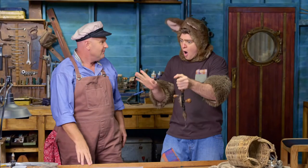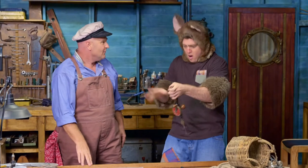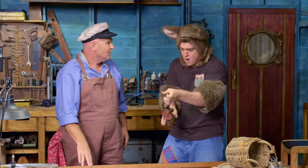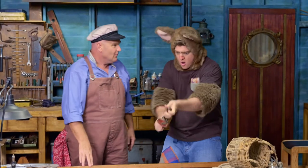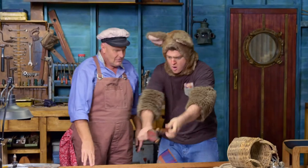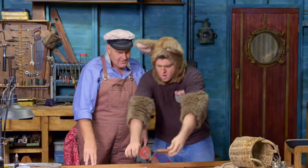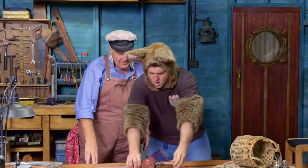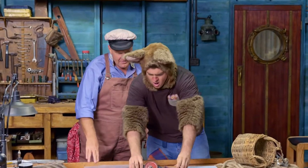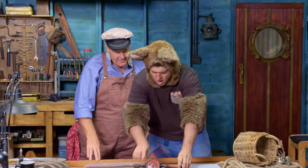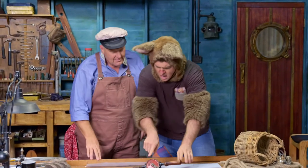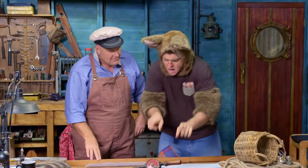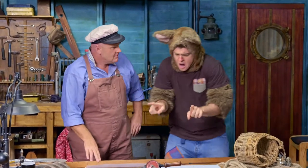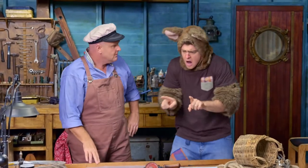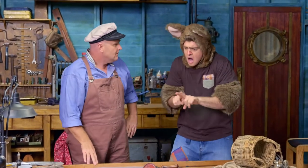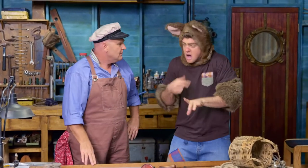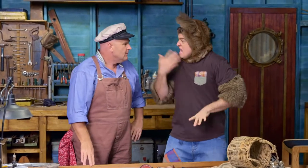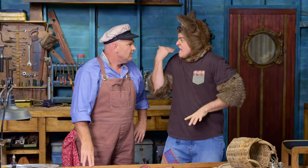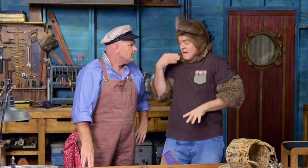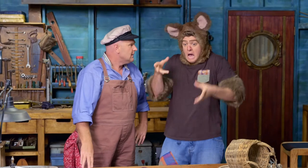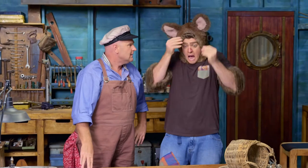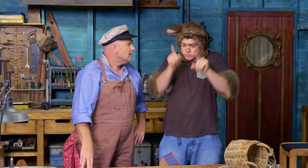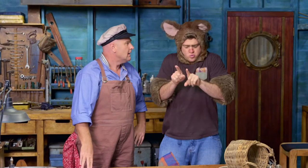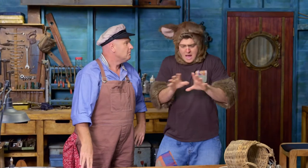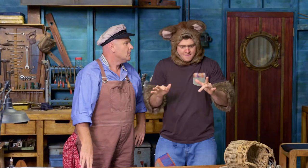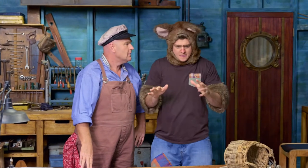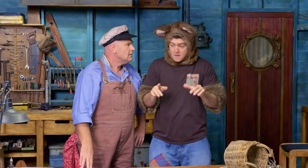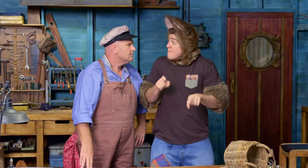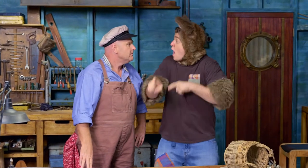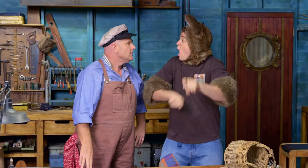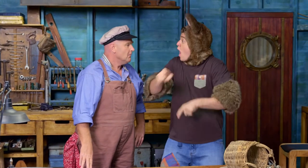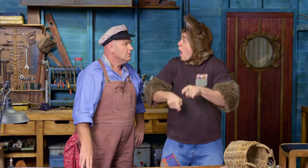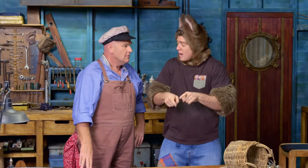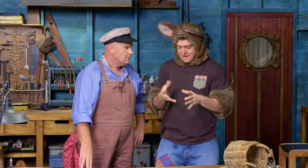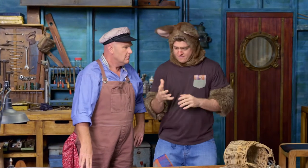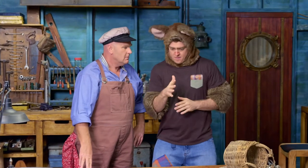Oh, that's great. Oh! I just learned as well that on a bike,